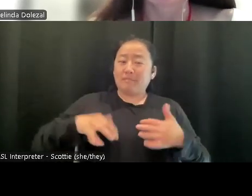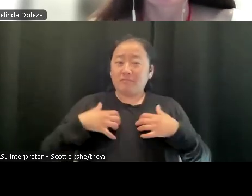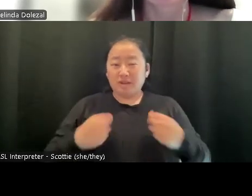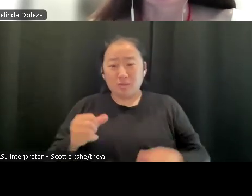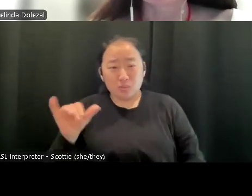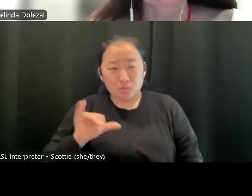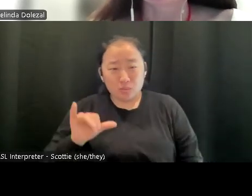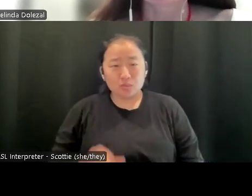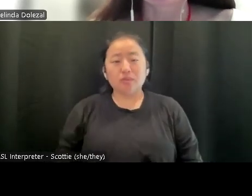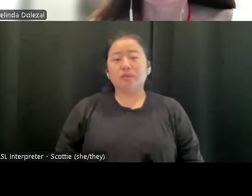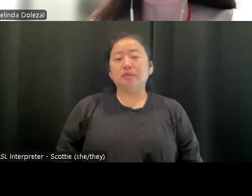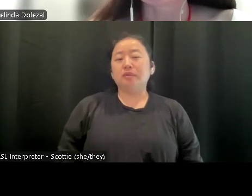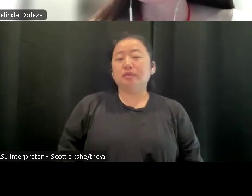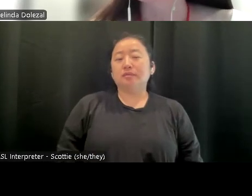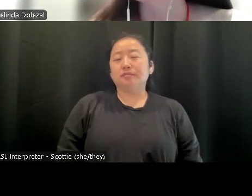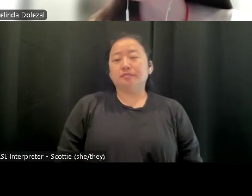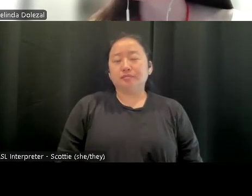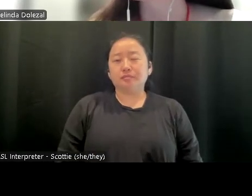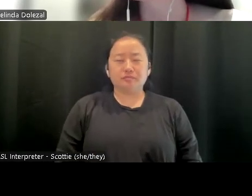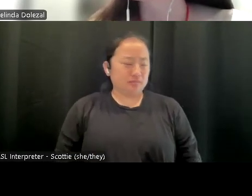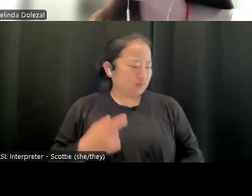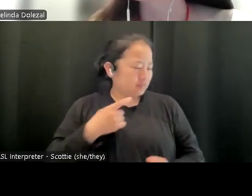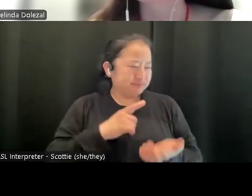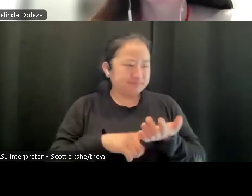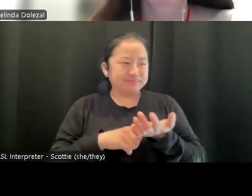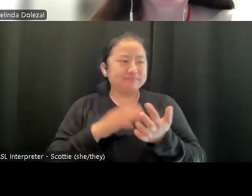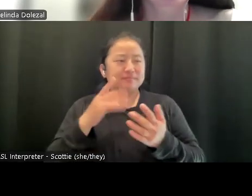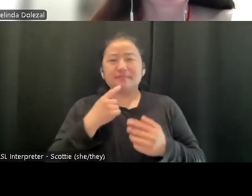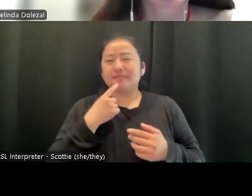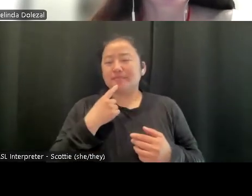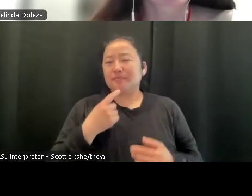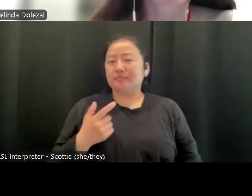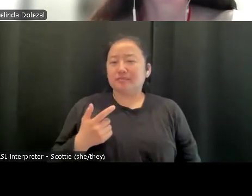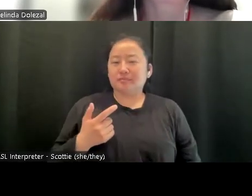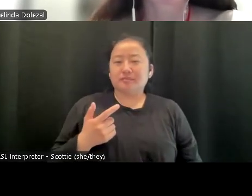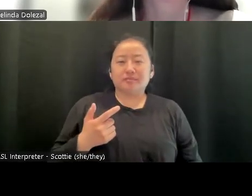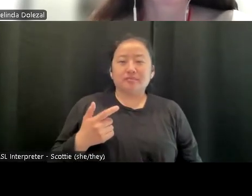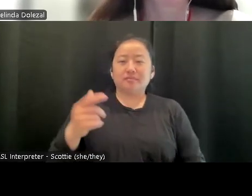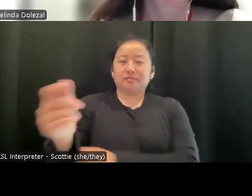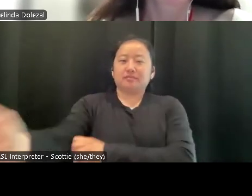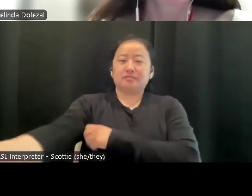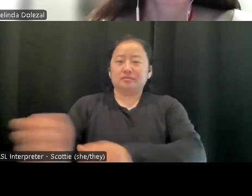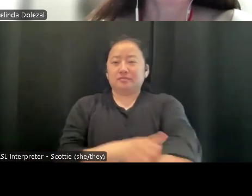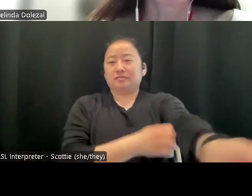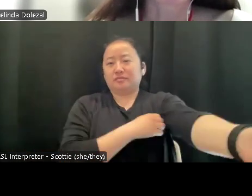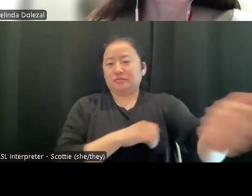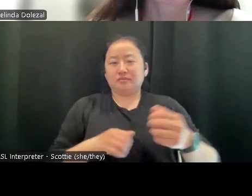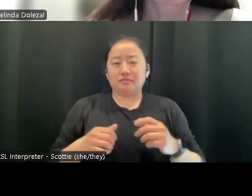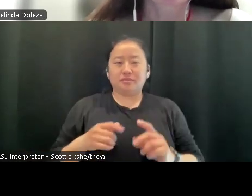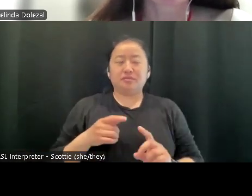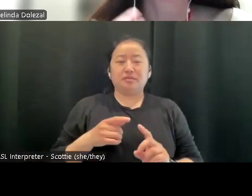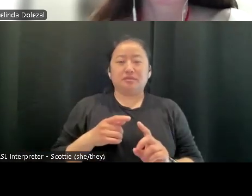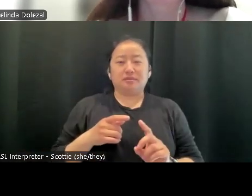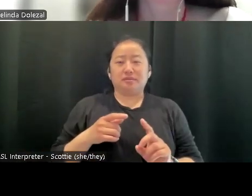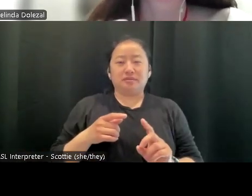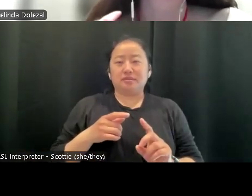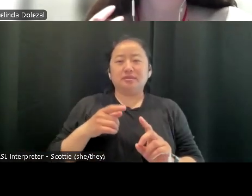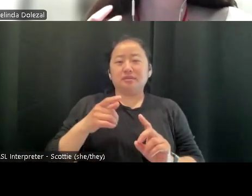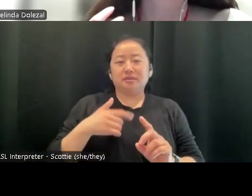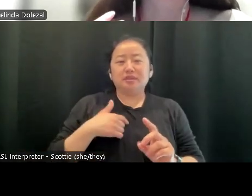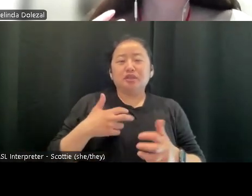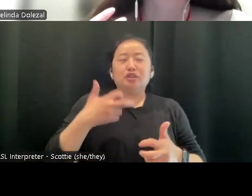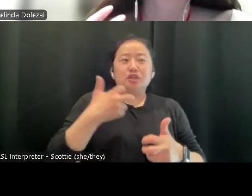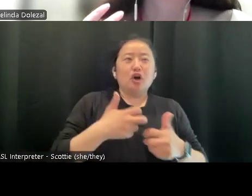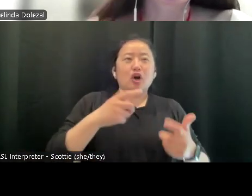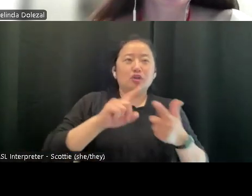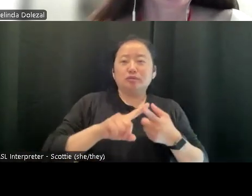stone gathers no maas, it's harder to start working out and -- from square